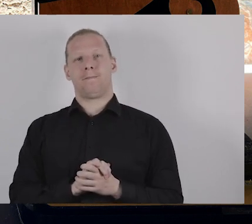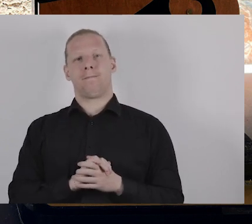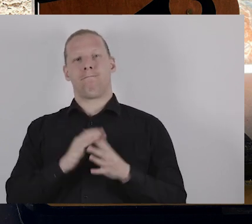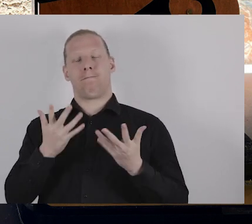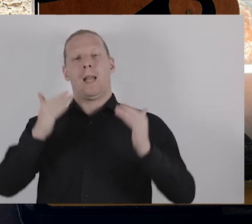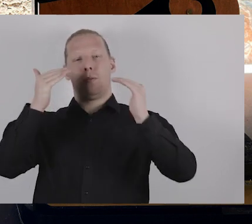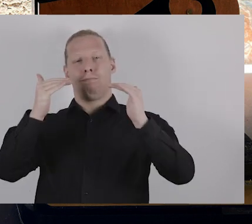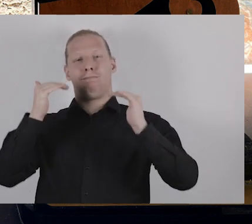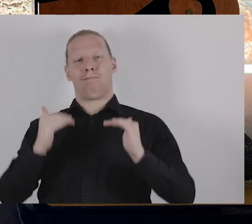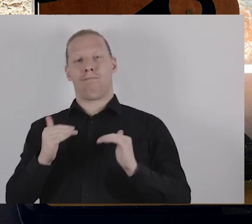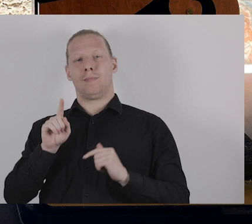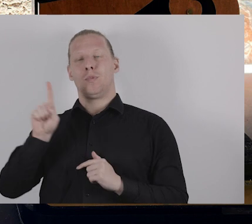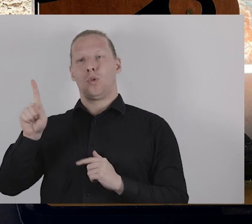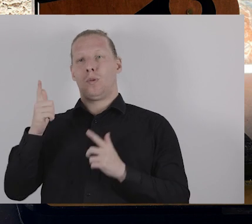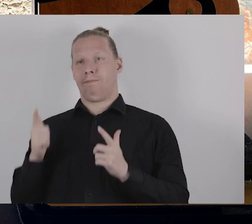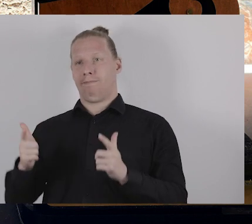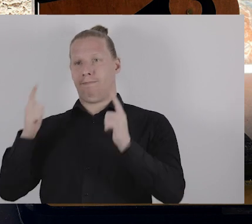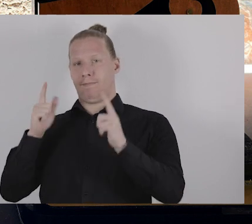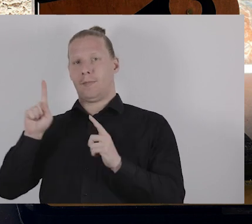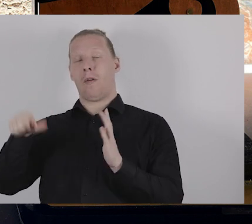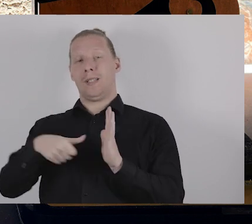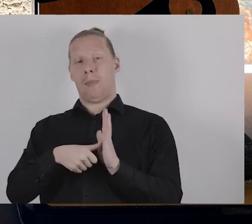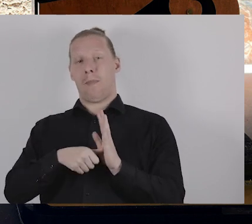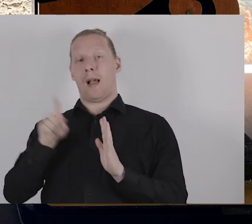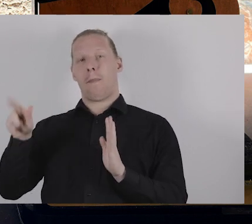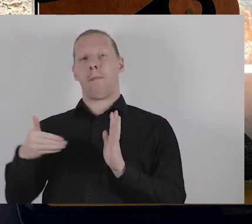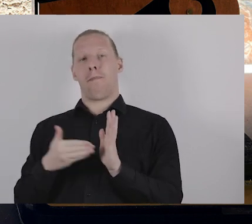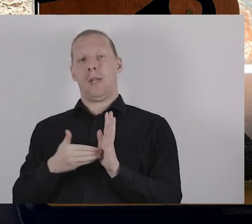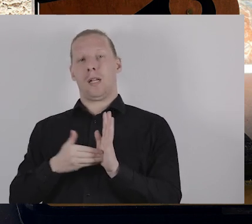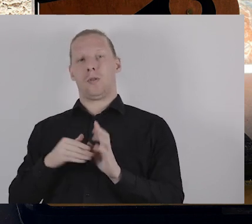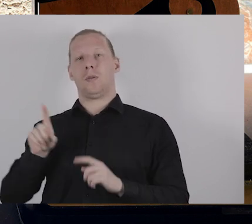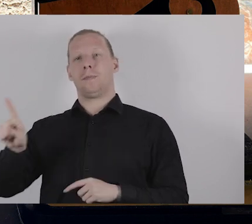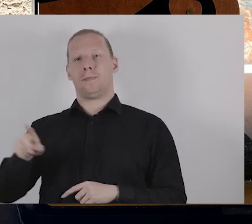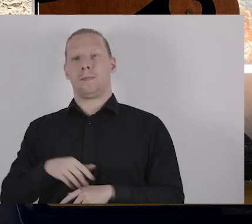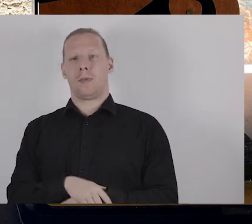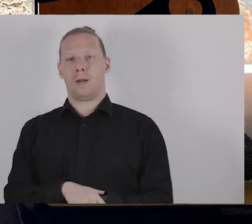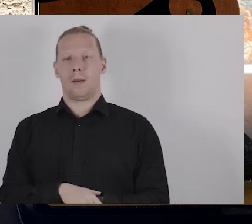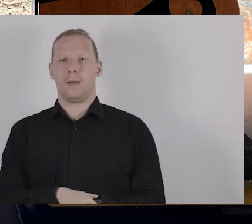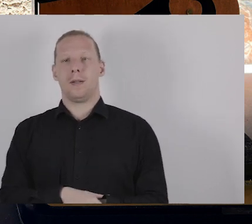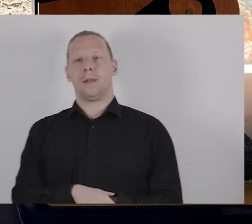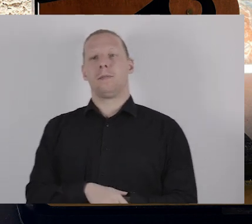Let's now go to its spokesperson, Migoto Eria.